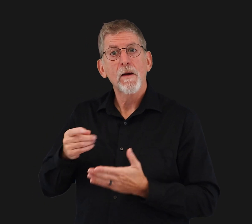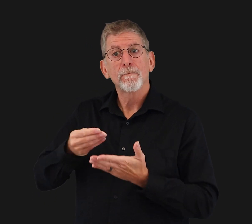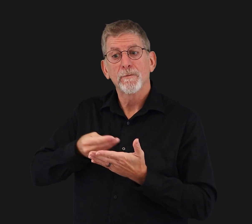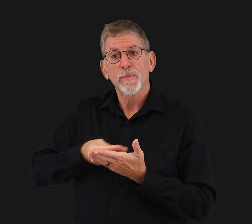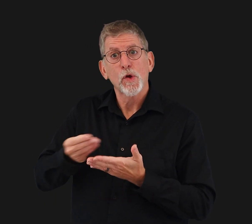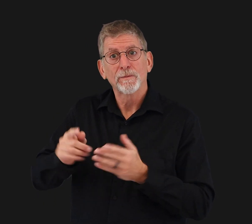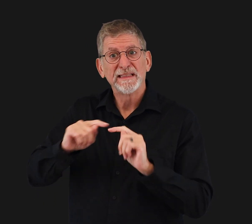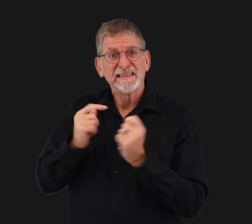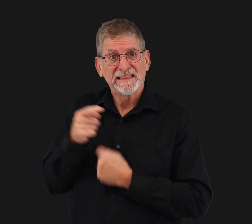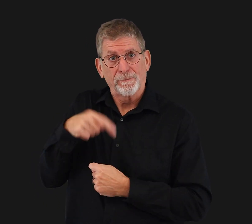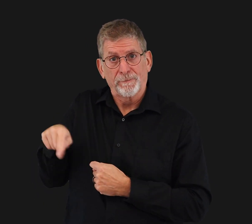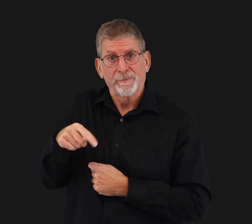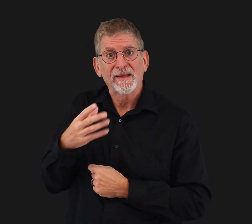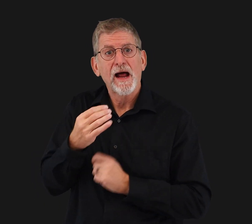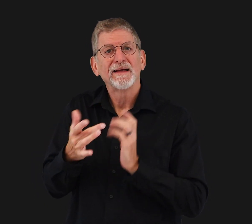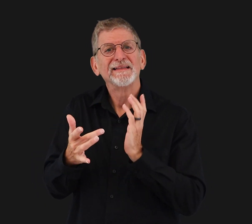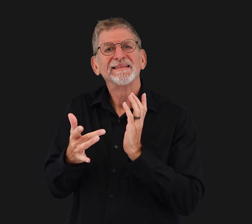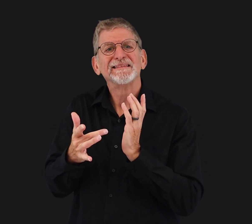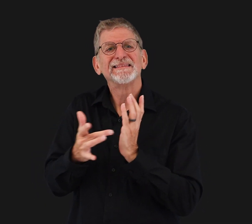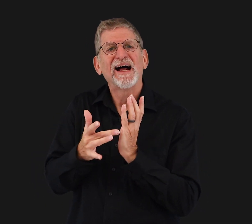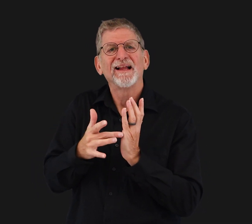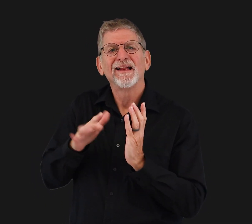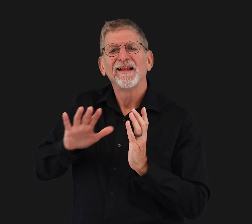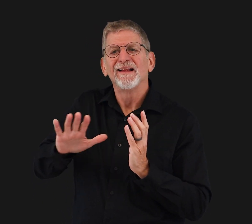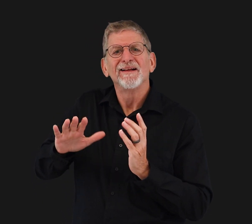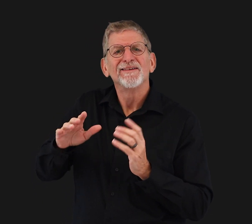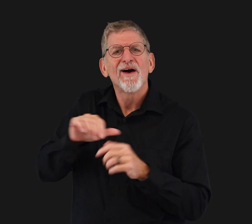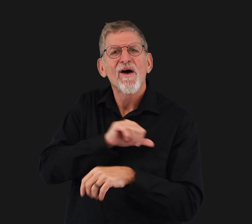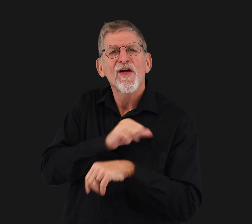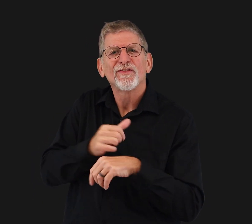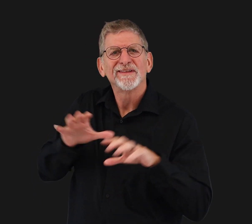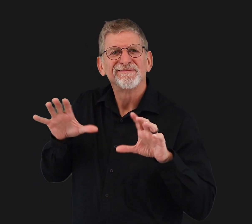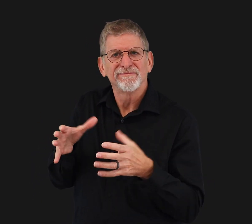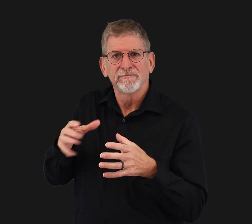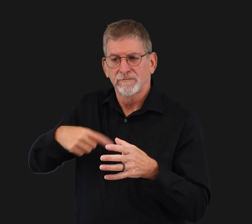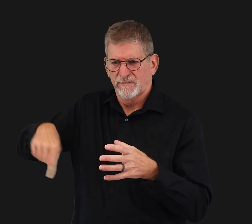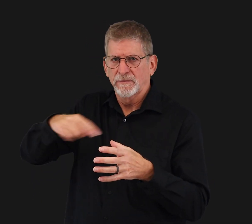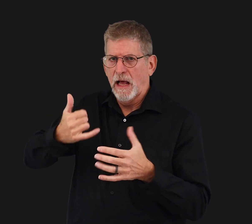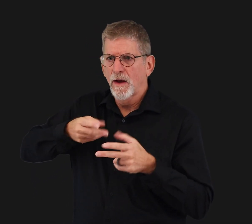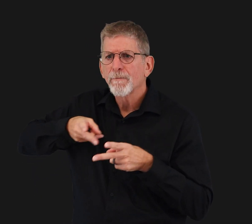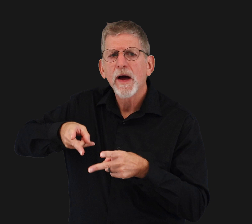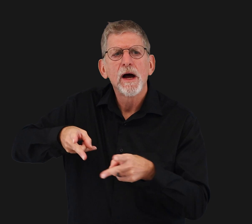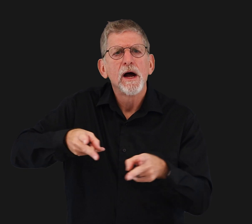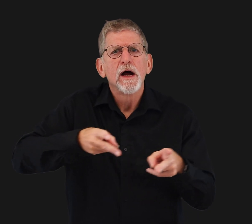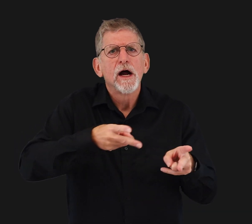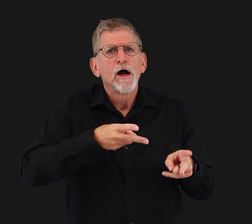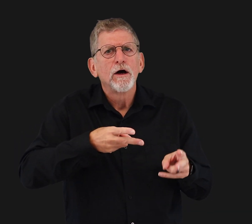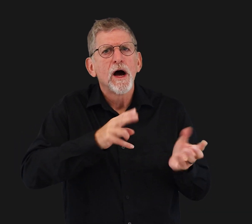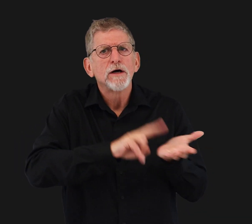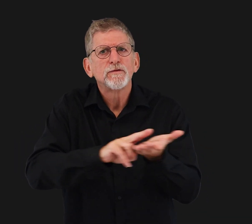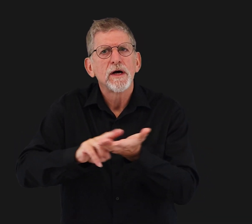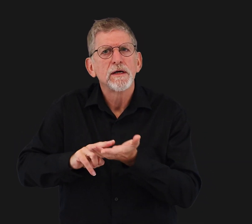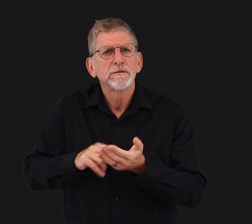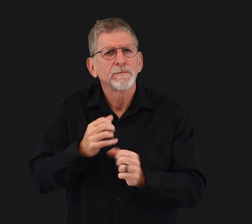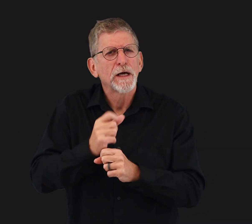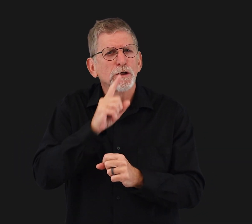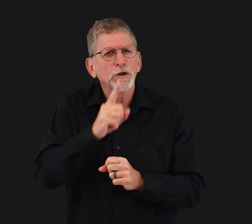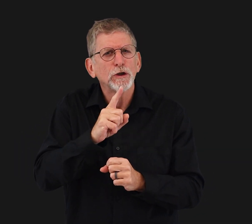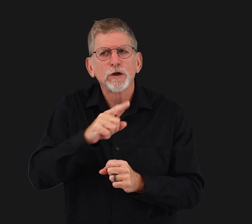• The procurement team and technical authorities are monitoring contracts to ensure